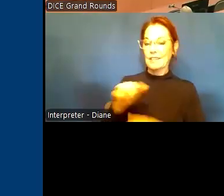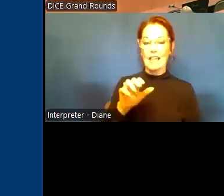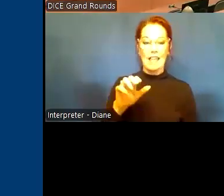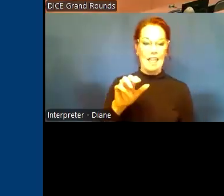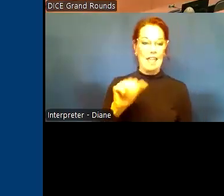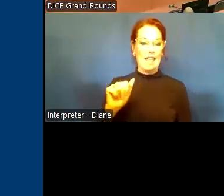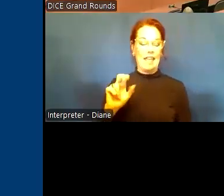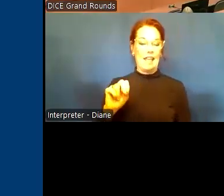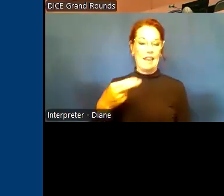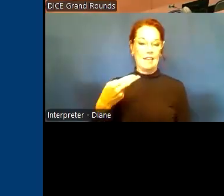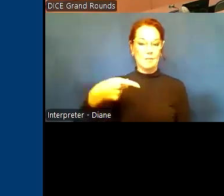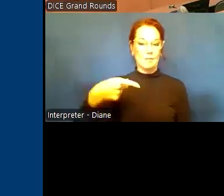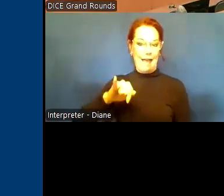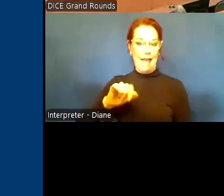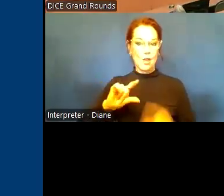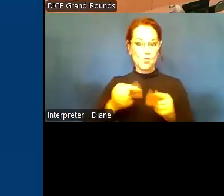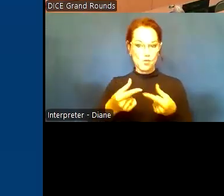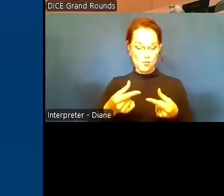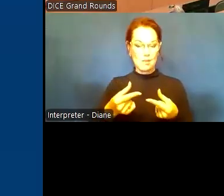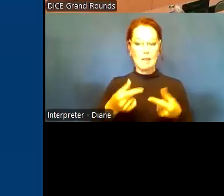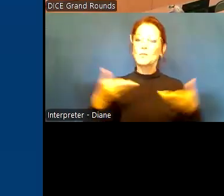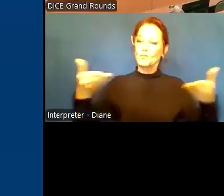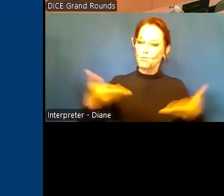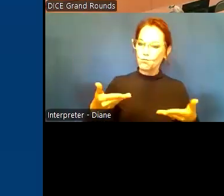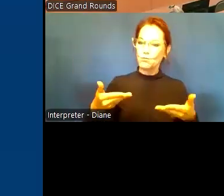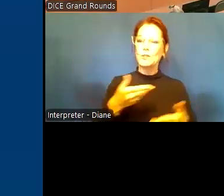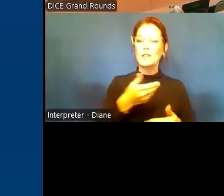group to introduce themselves and tell you a little bit about them we'll start with Amanda